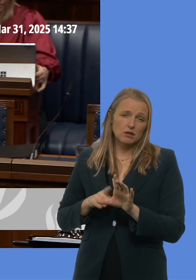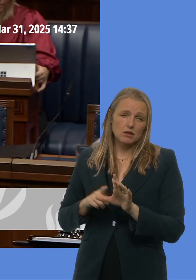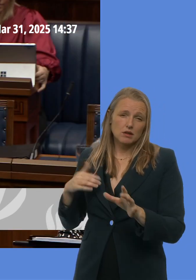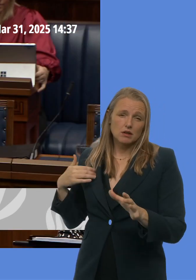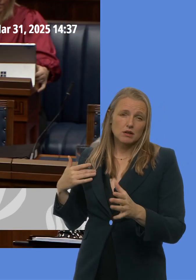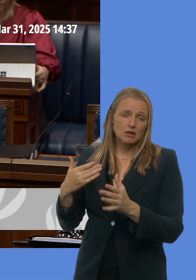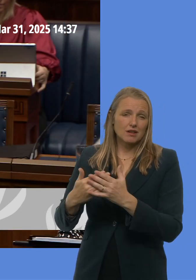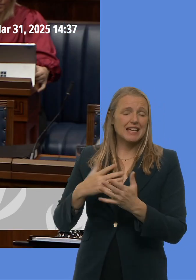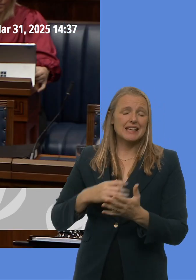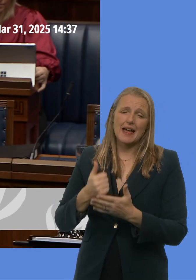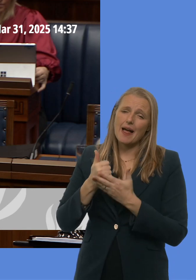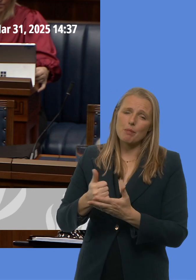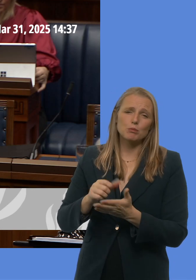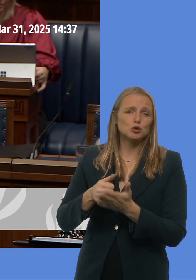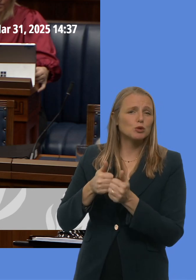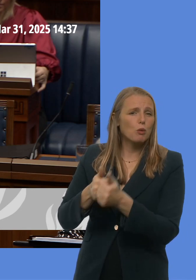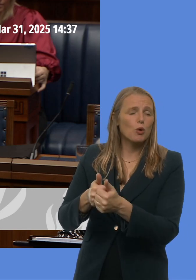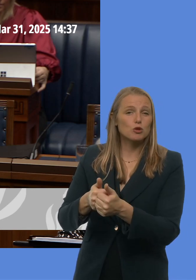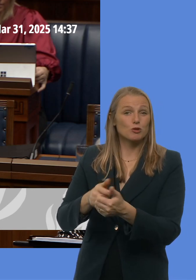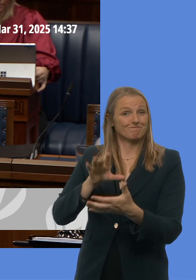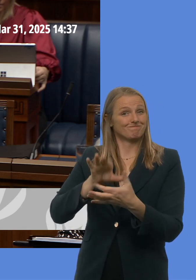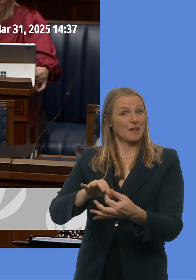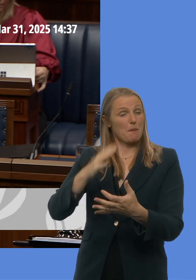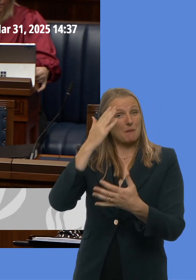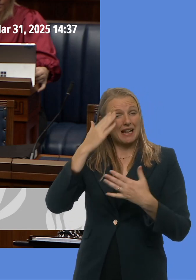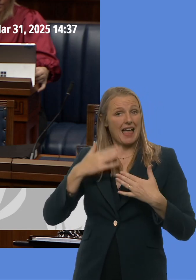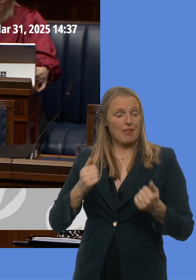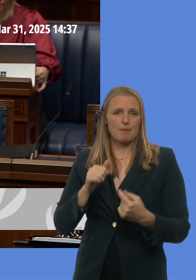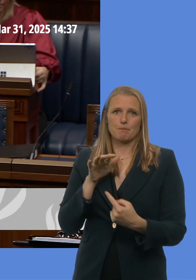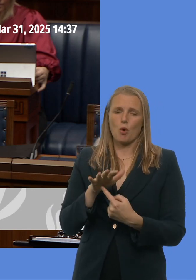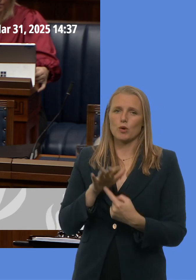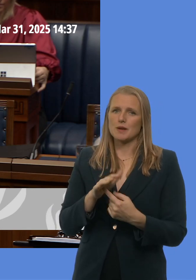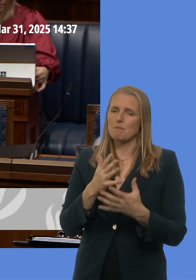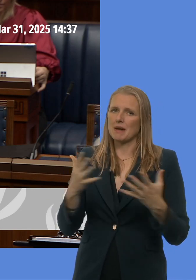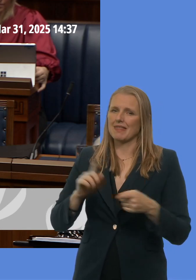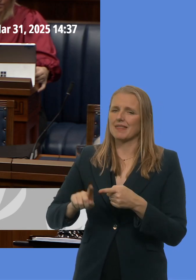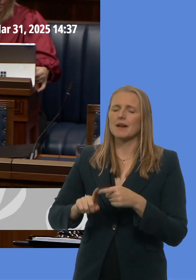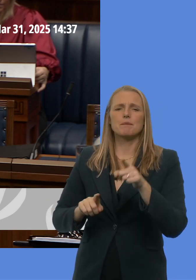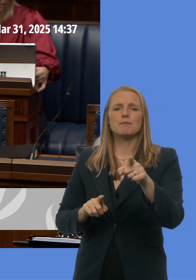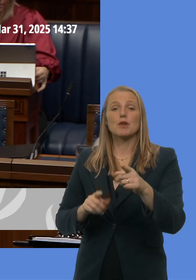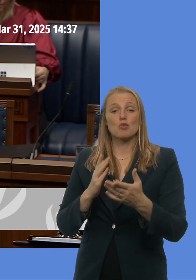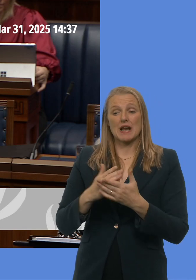support. The mental health side of things is huge. I am pleased to say that it was the interface between the victims' service and our